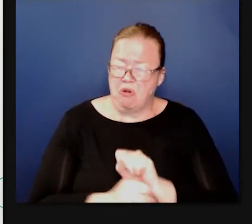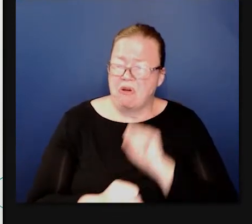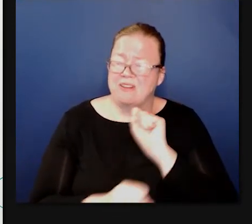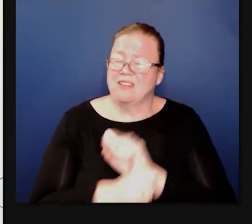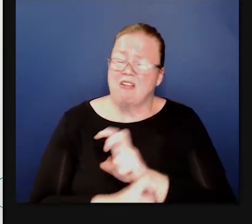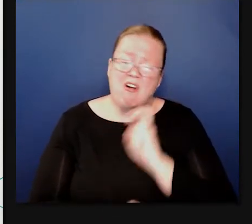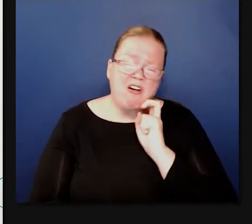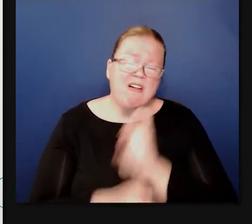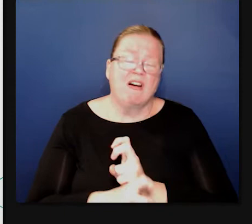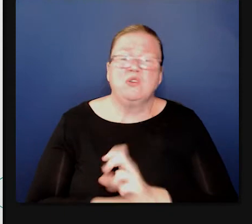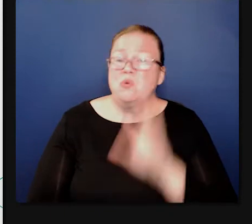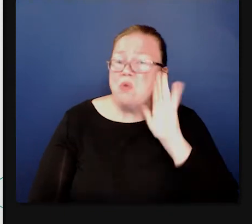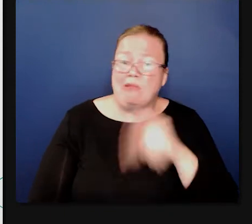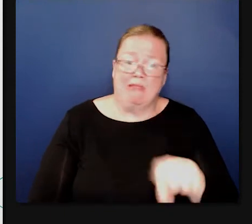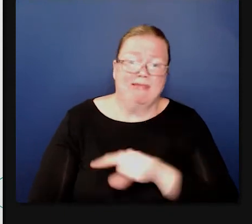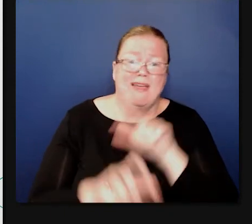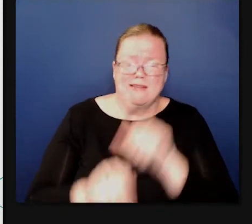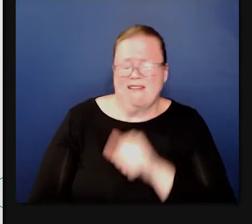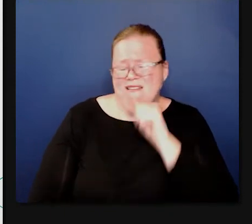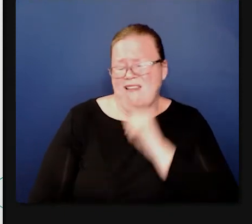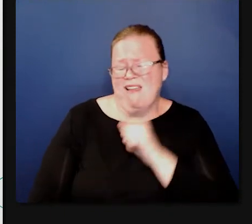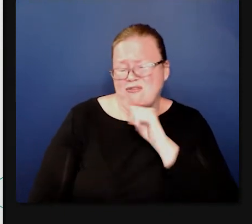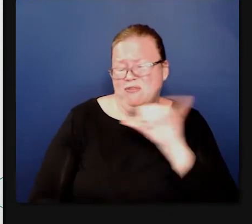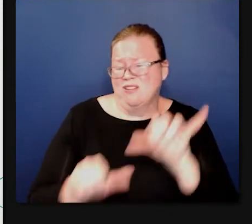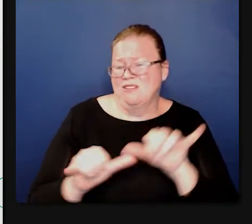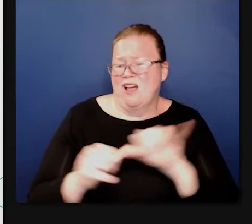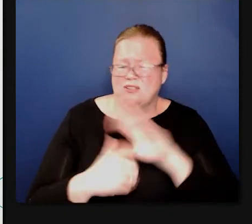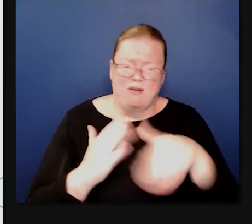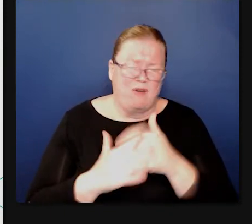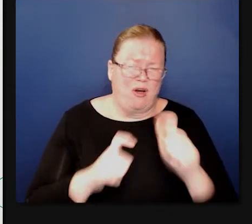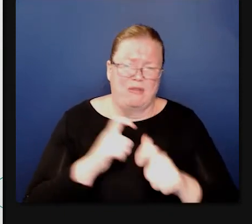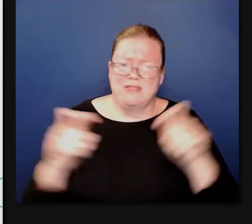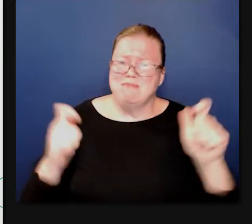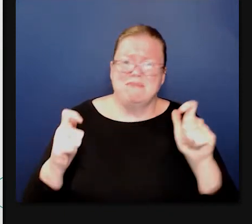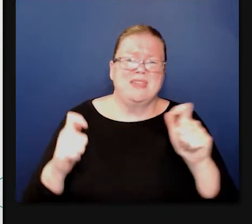especially hard to know that they can handle the scale of all these huge titles.